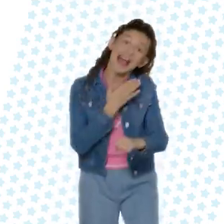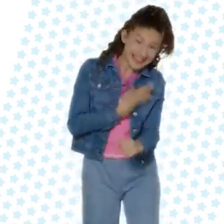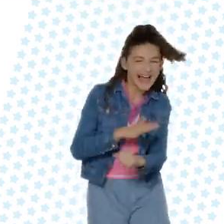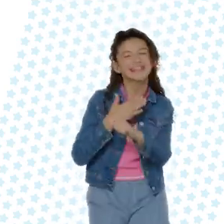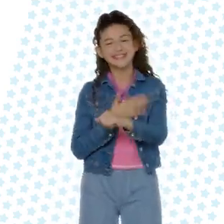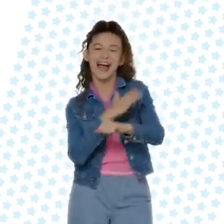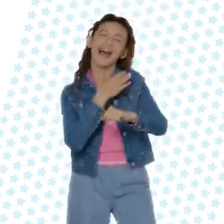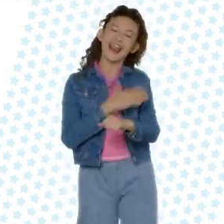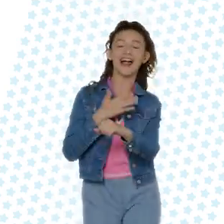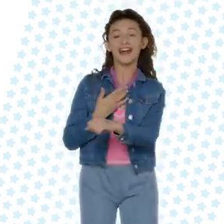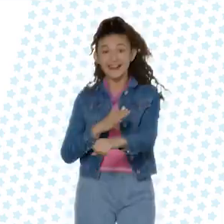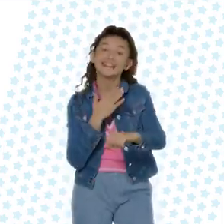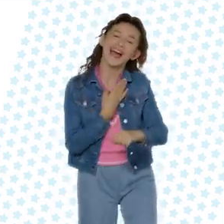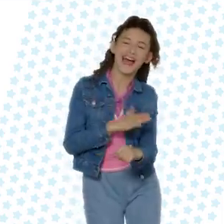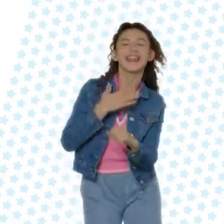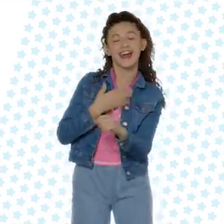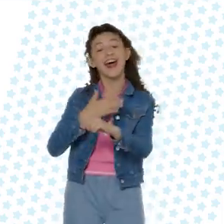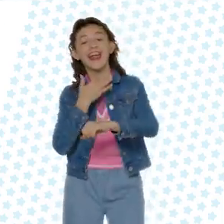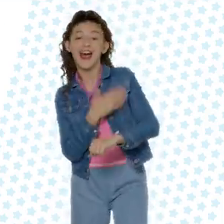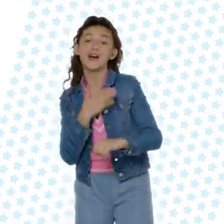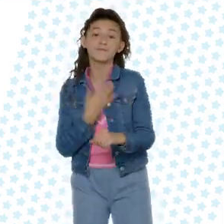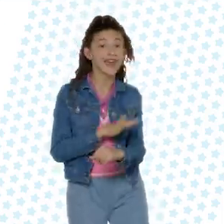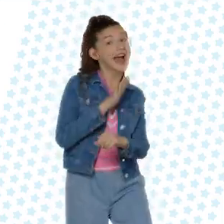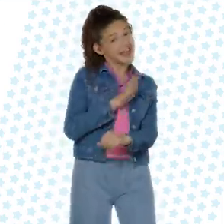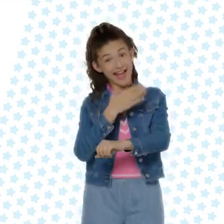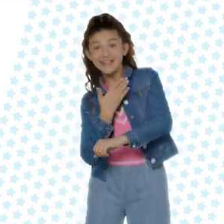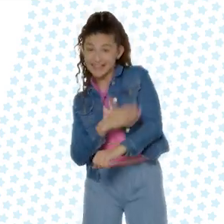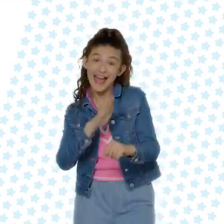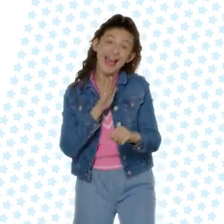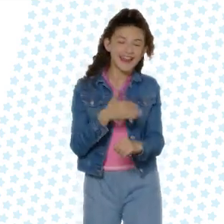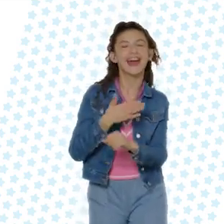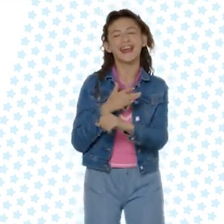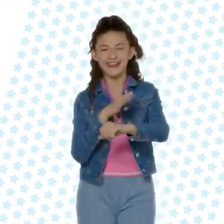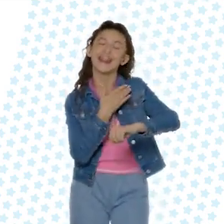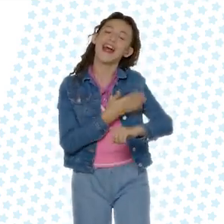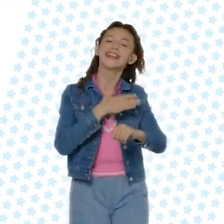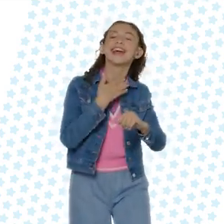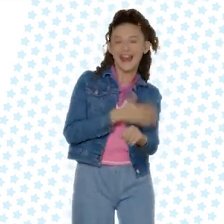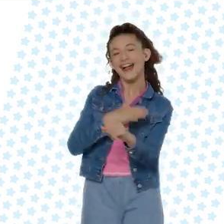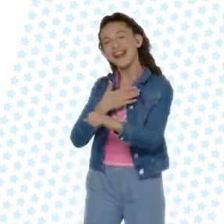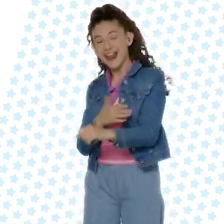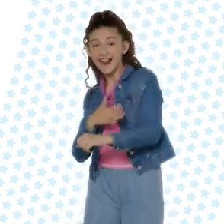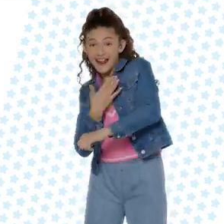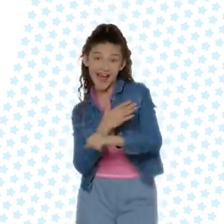La da la da da, la da da da La da la da di da da, la da da da da